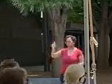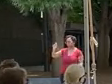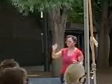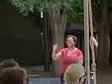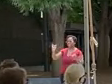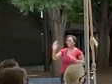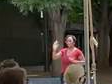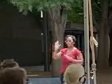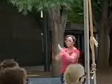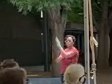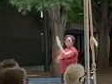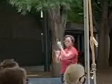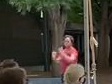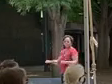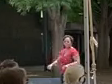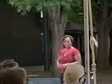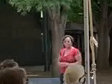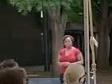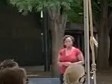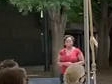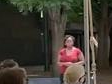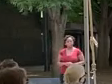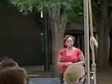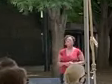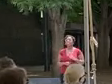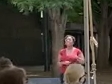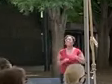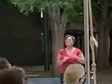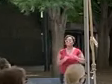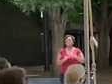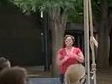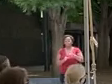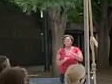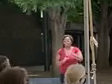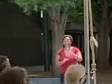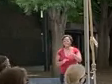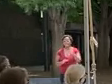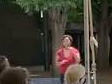he could have signed it in March, that would have been a lot more helpful